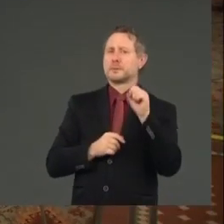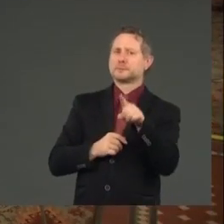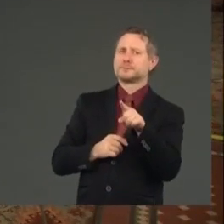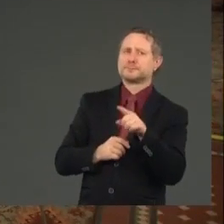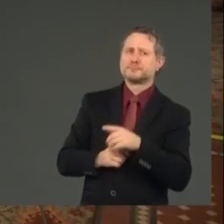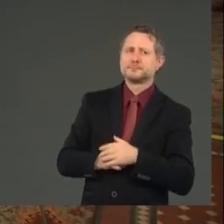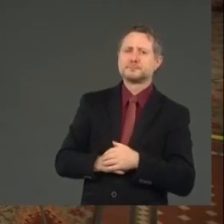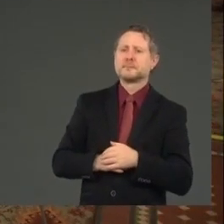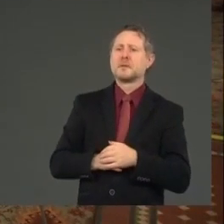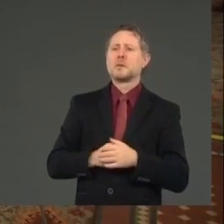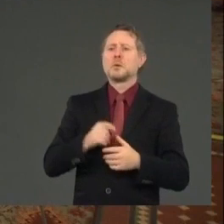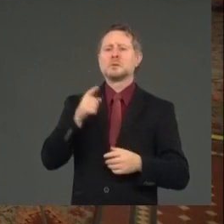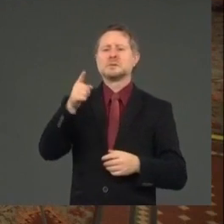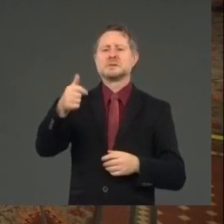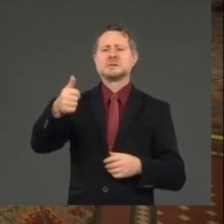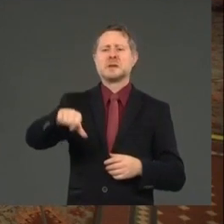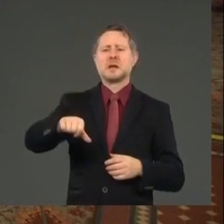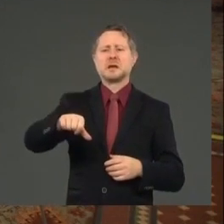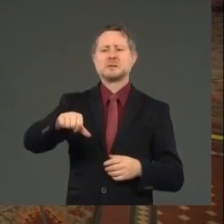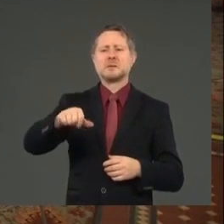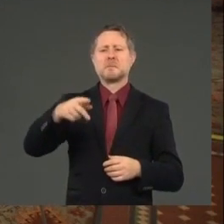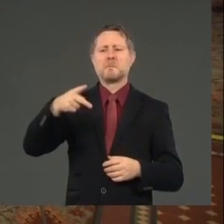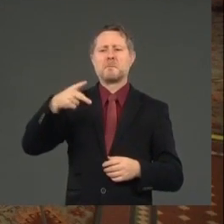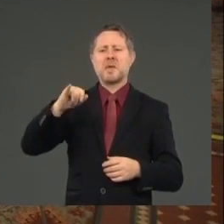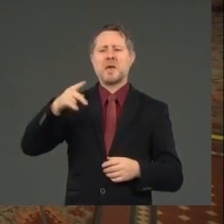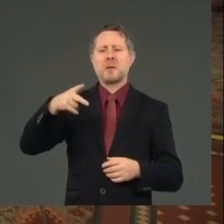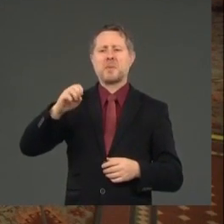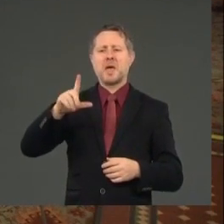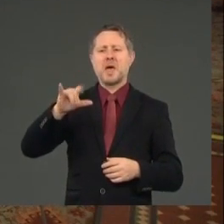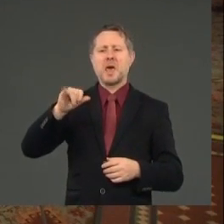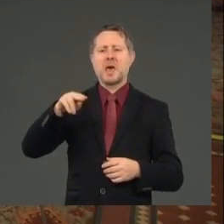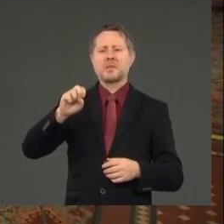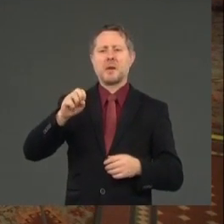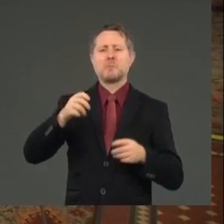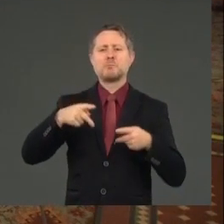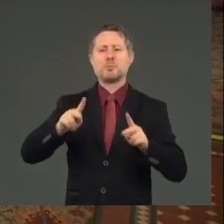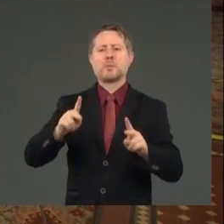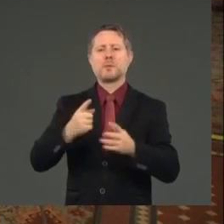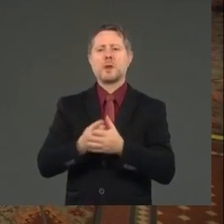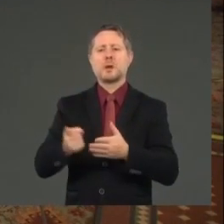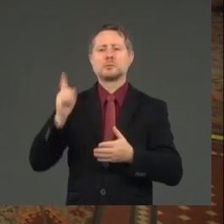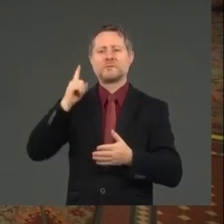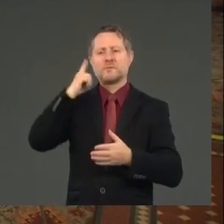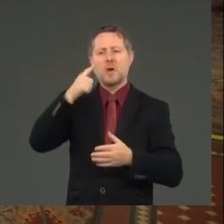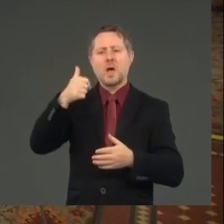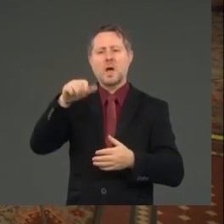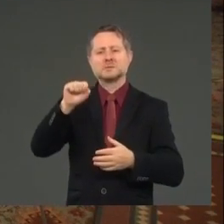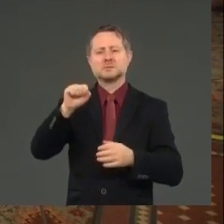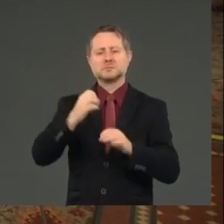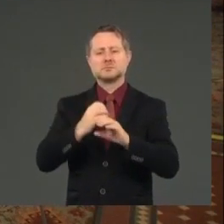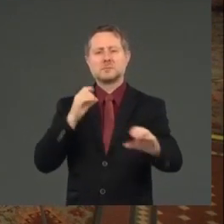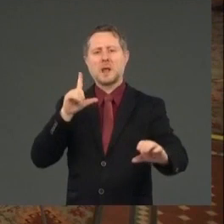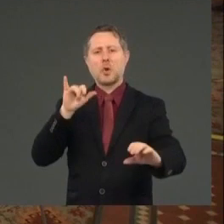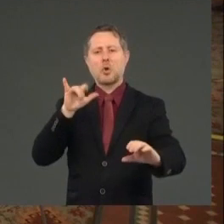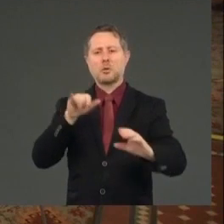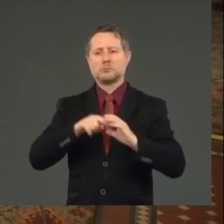THE STATE. WORKERS. YES, WORKERS. Reporter: YOUR ADMINISTRATION DENIED A PIPELINE PERMIT LAST WEEK THAT WOULD SUPPLY GAS TO